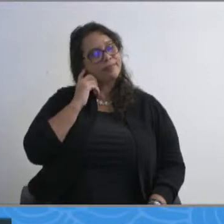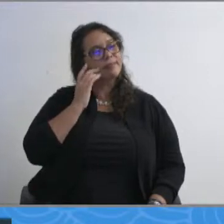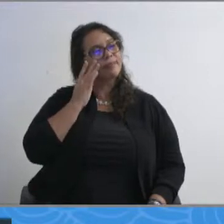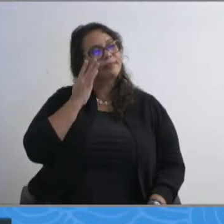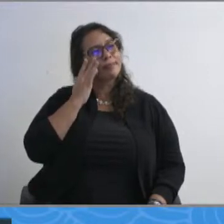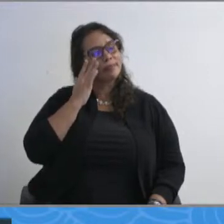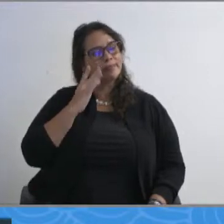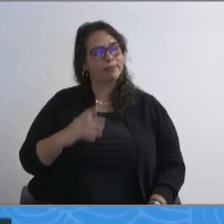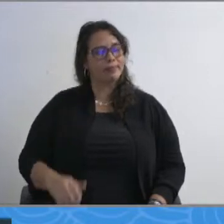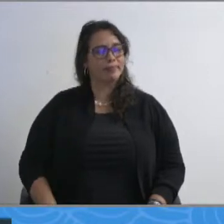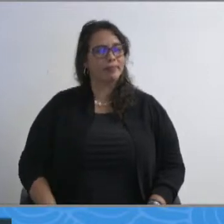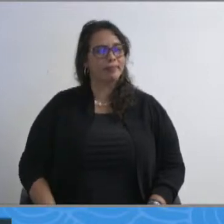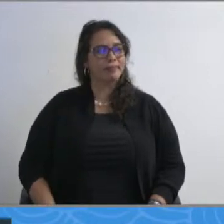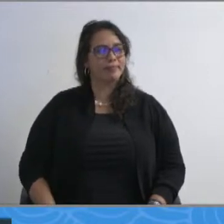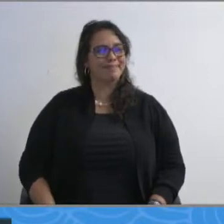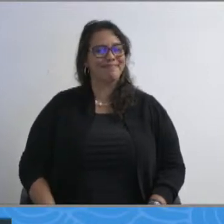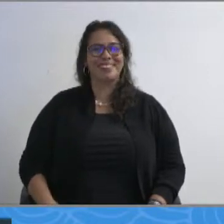Thank you for being patient.